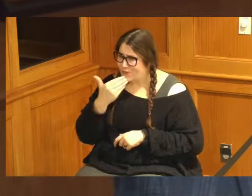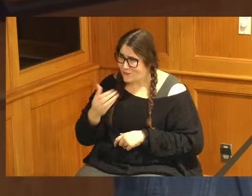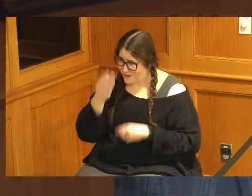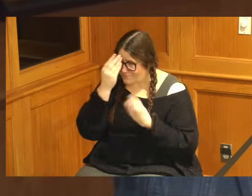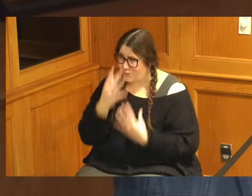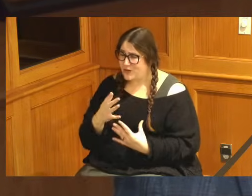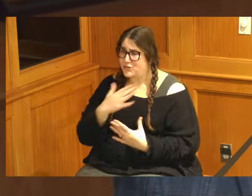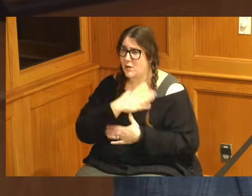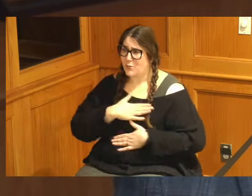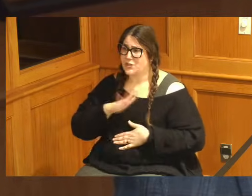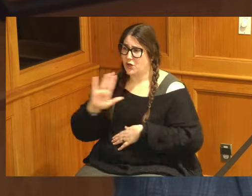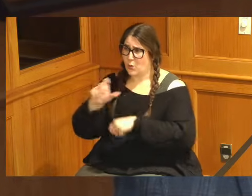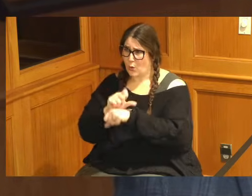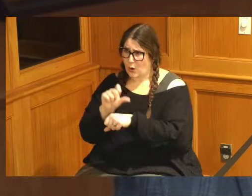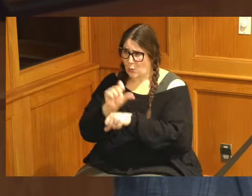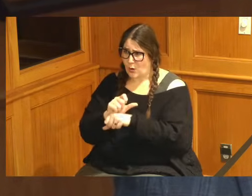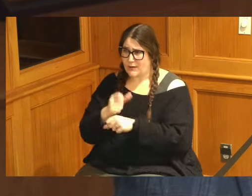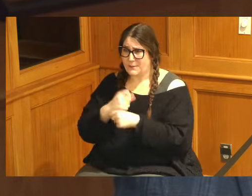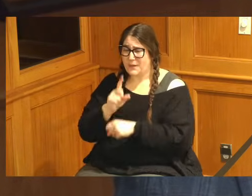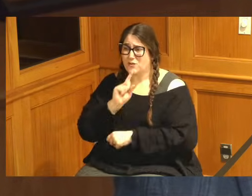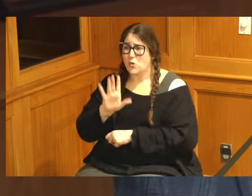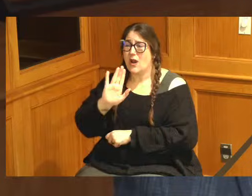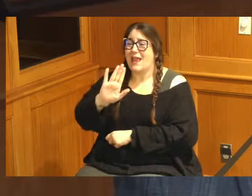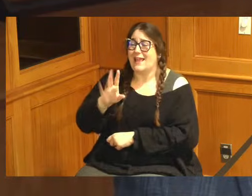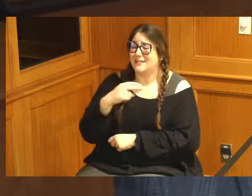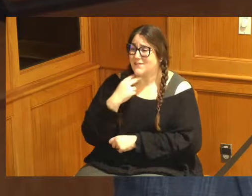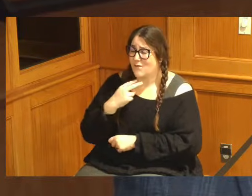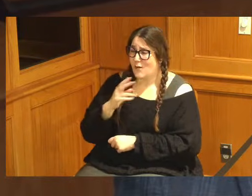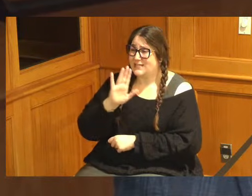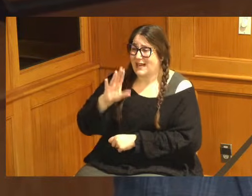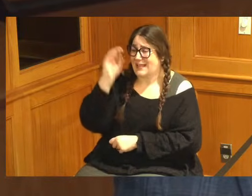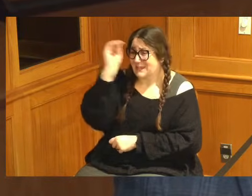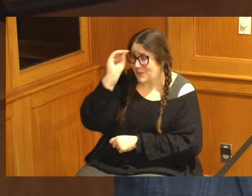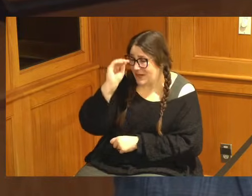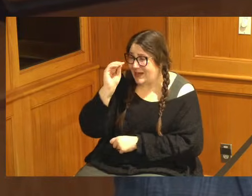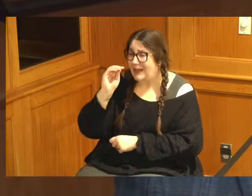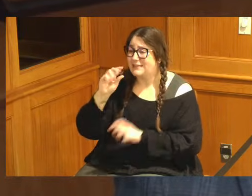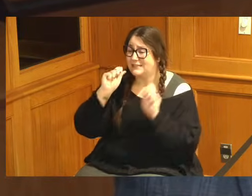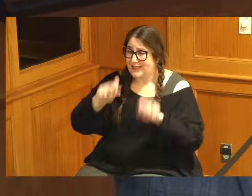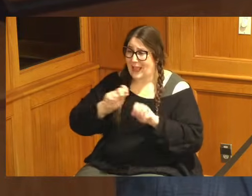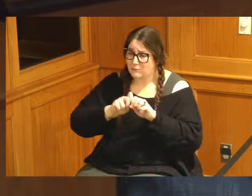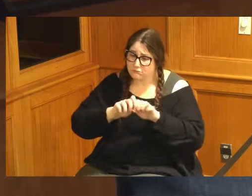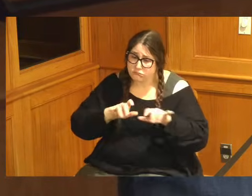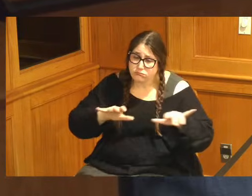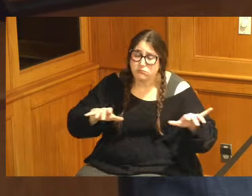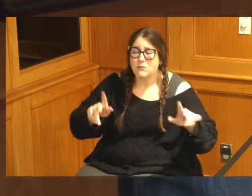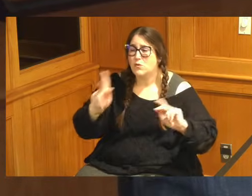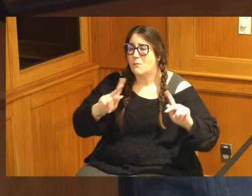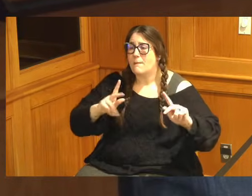you are doing to make sure that his voice is heard in our community so people have good information